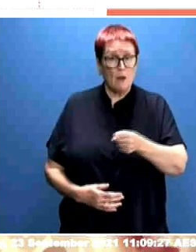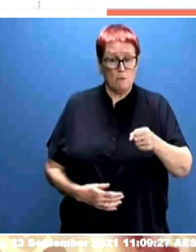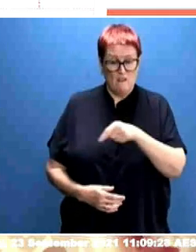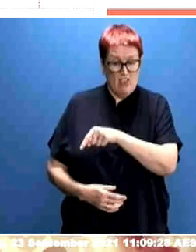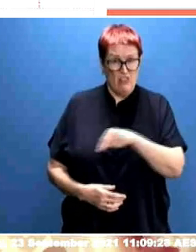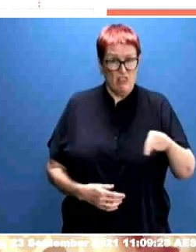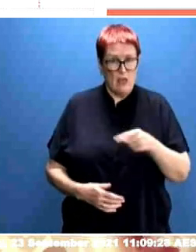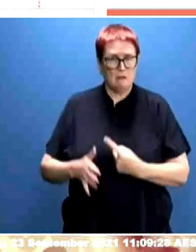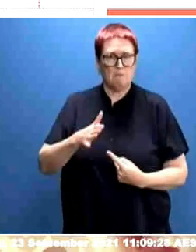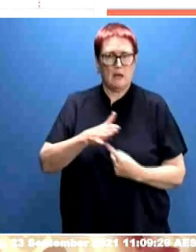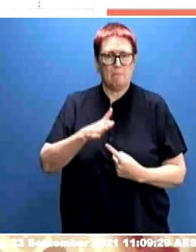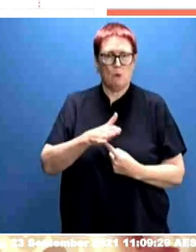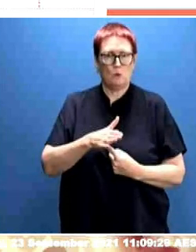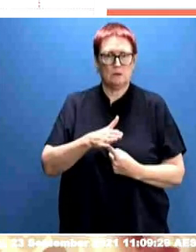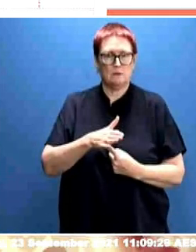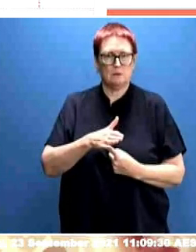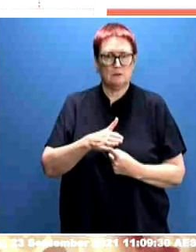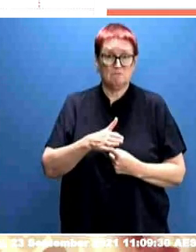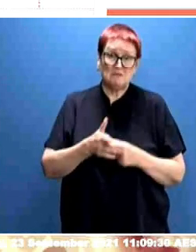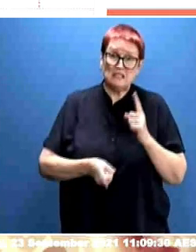than what actually happens whilst the child is in Secure Care.